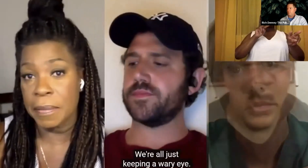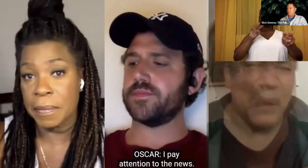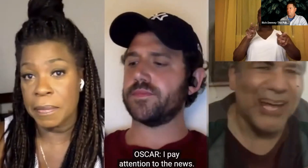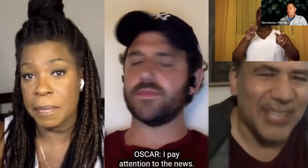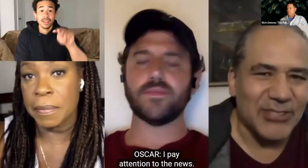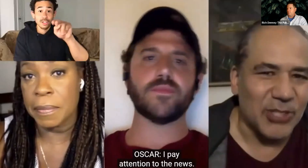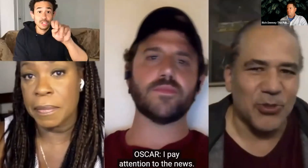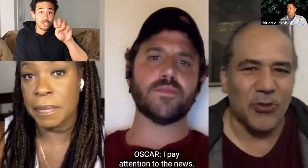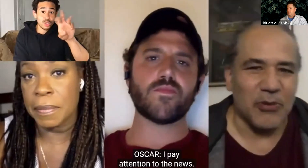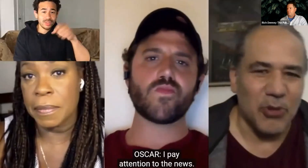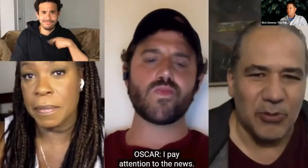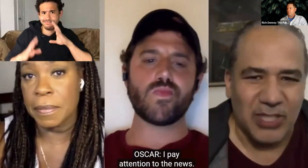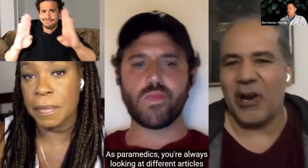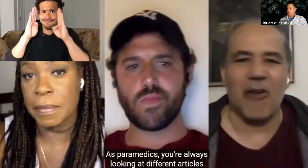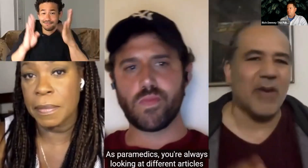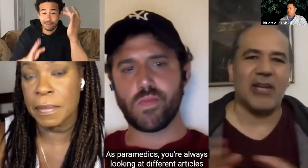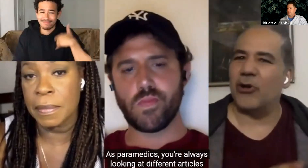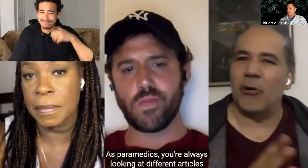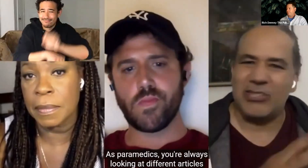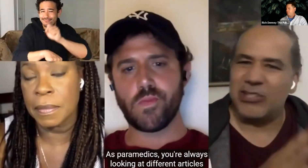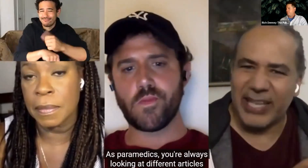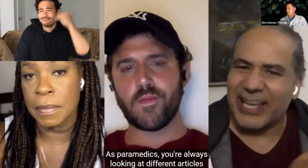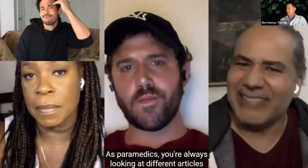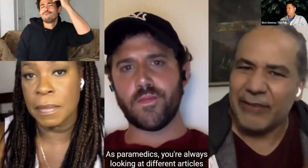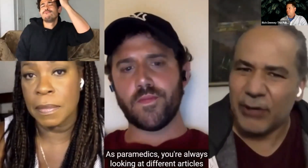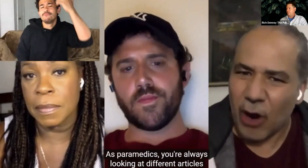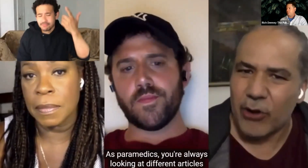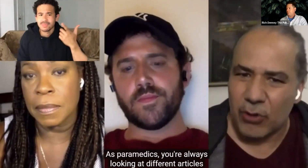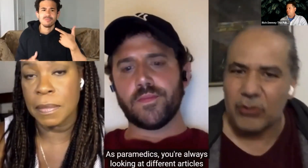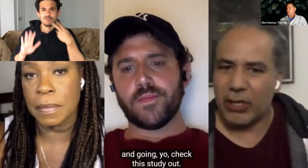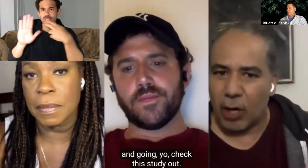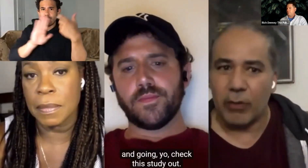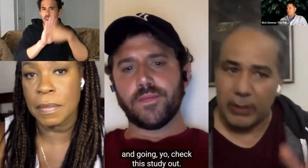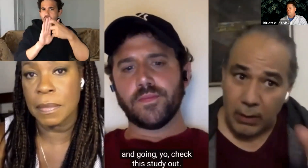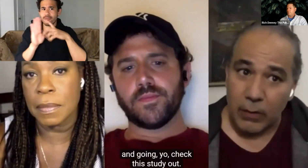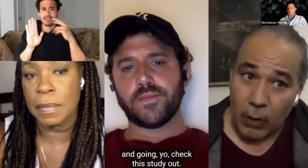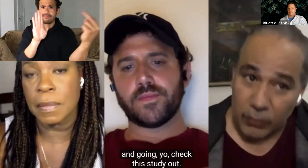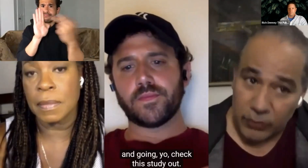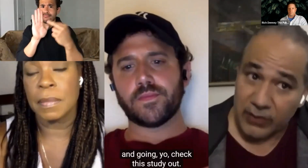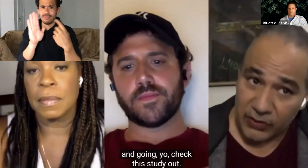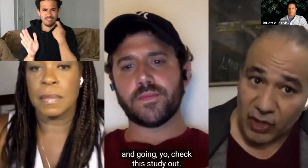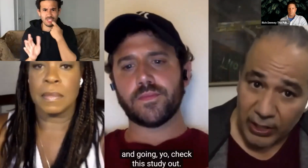I pay attention to the news. As paramedics, you're always looking at different articles and going, "Yo, check this study